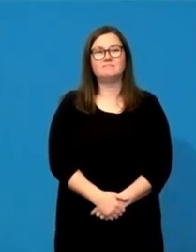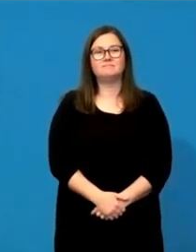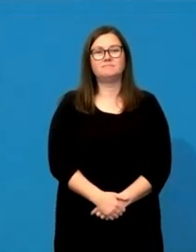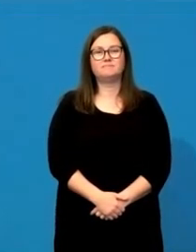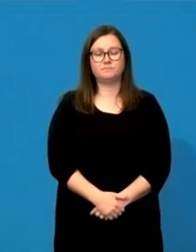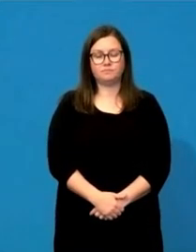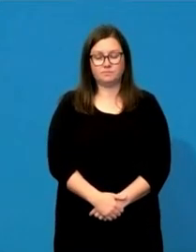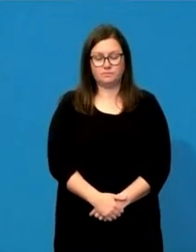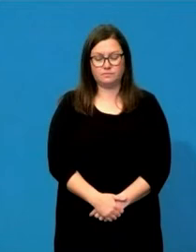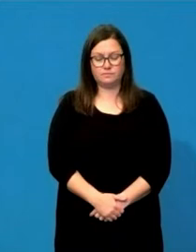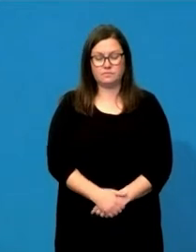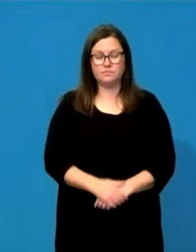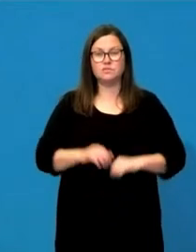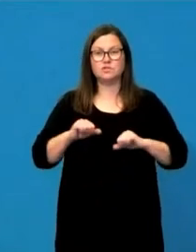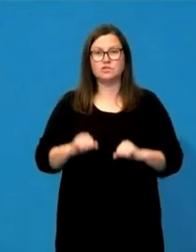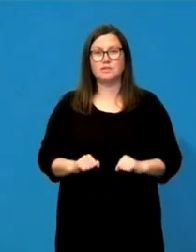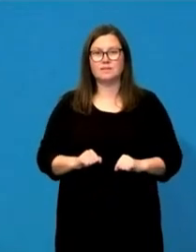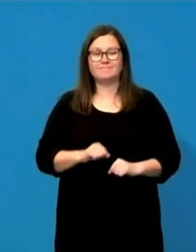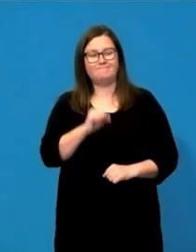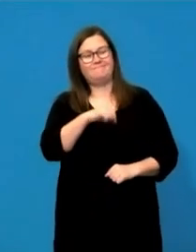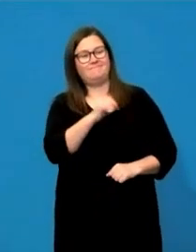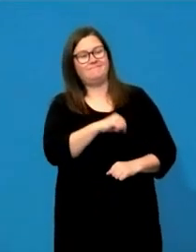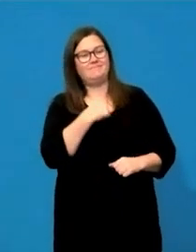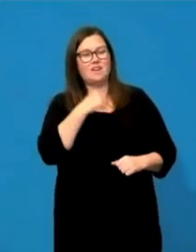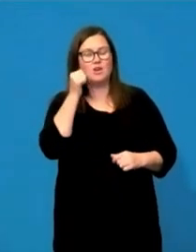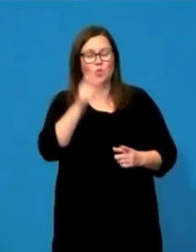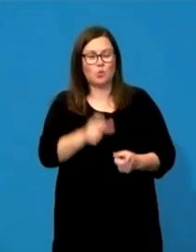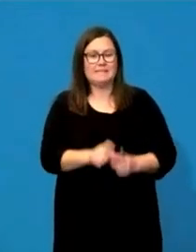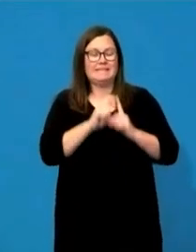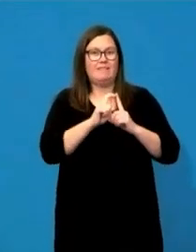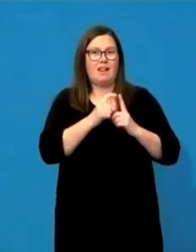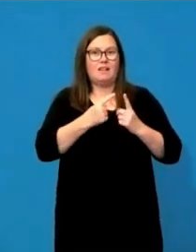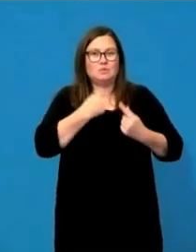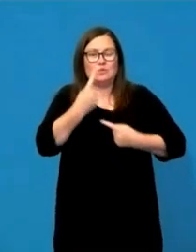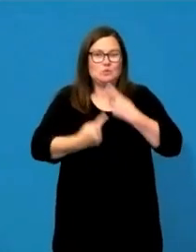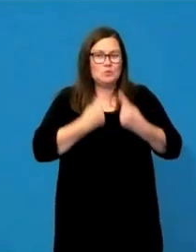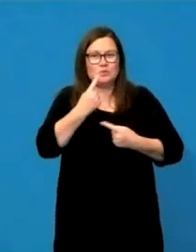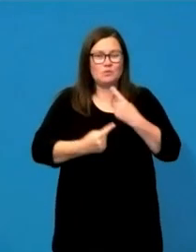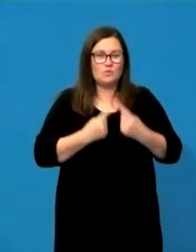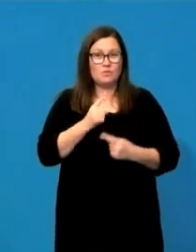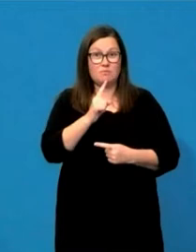Jazsikah, I know it's difficult to say the things you want to say, but you have told us a lot. Thank you.